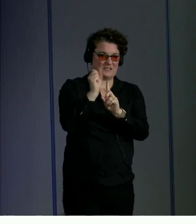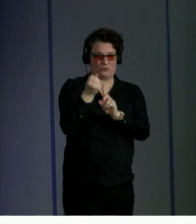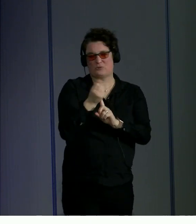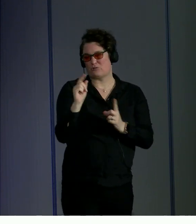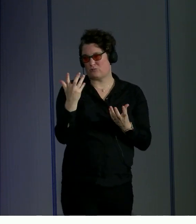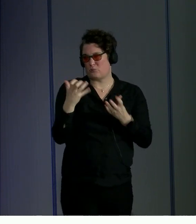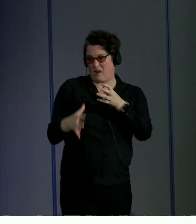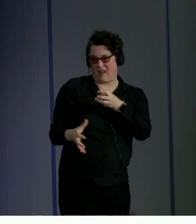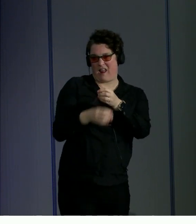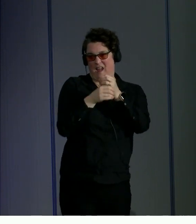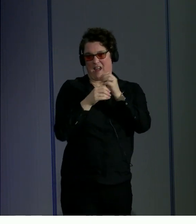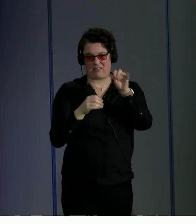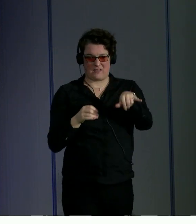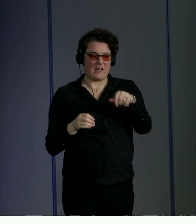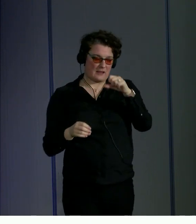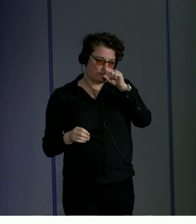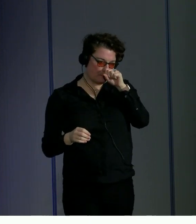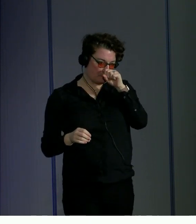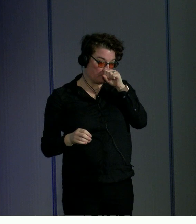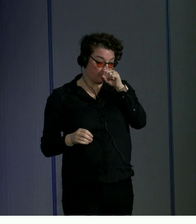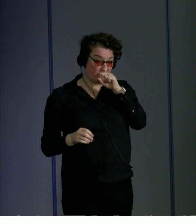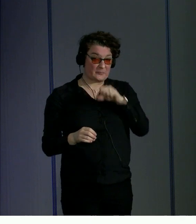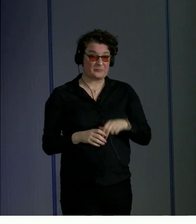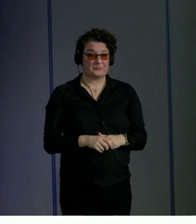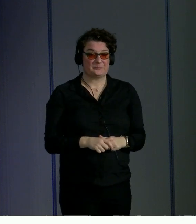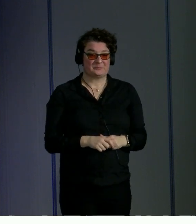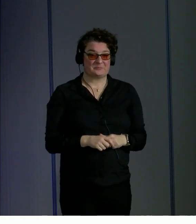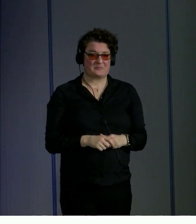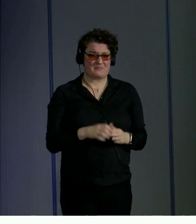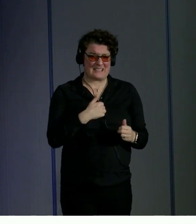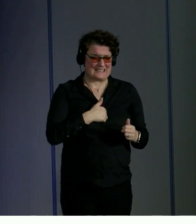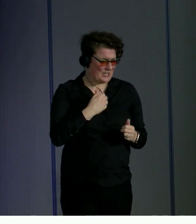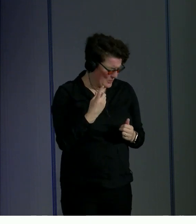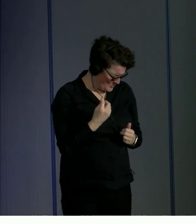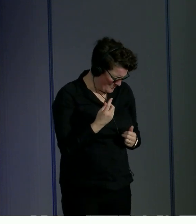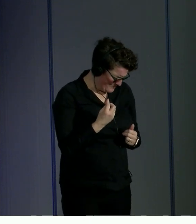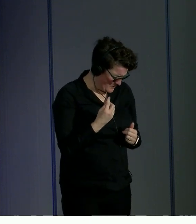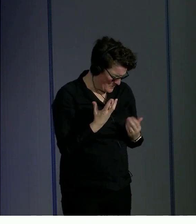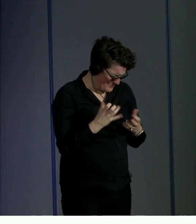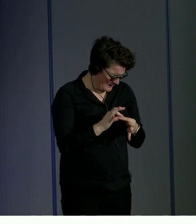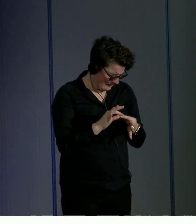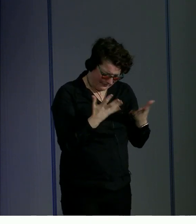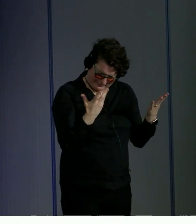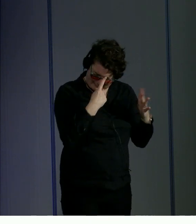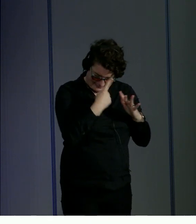to add that. And I'm sorry, I had one hoar thing I was going to say, but I forgot so I'll stop.